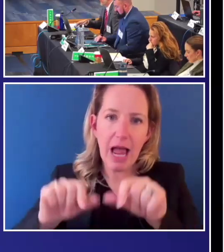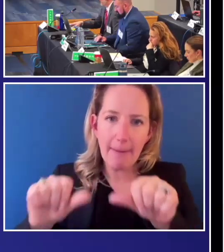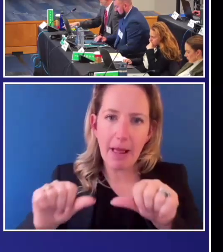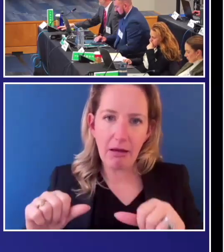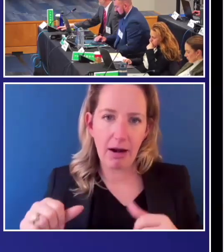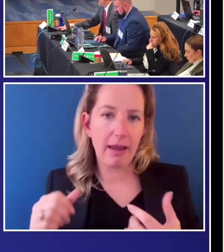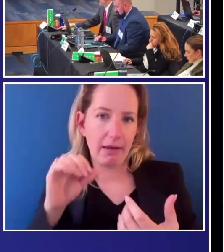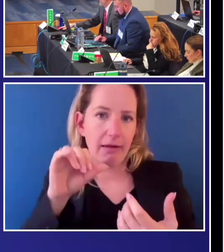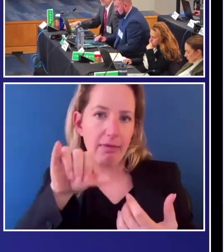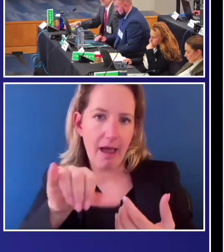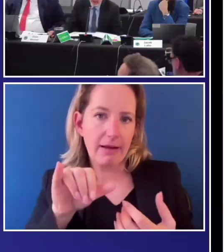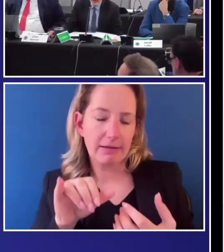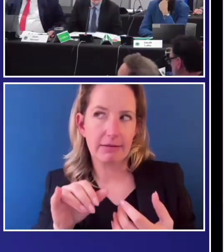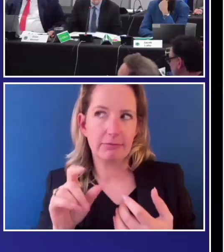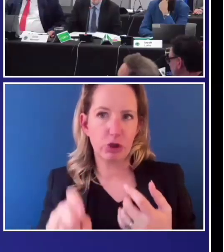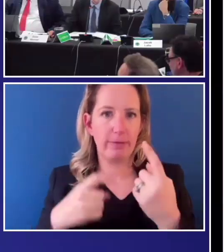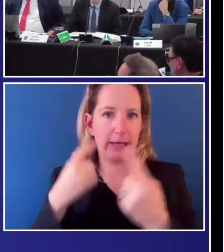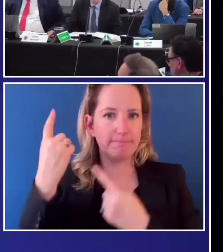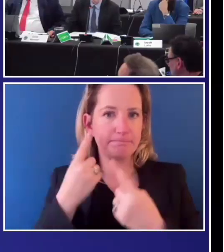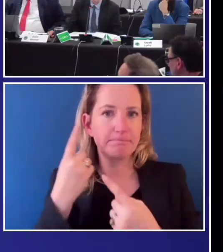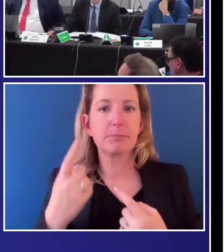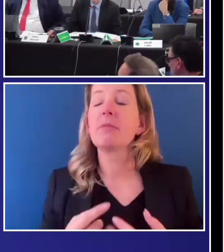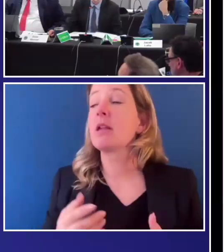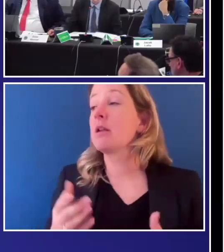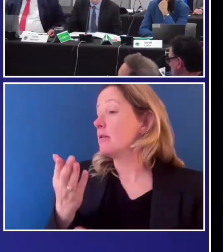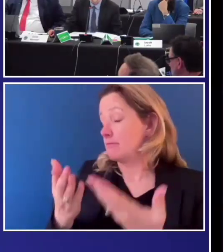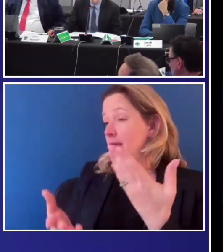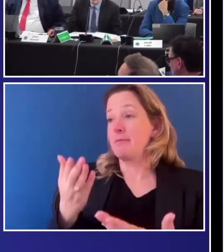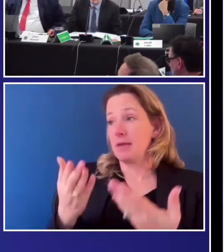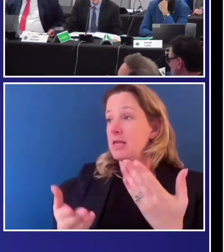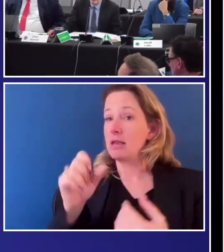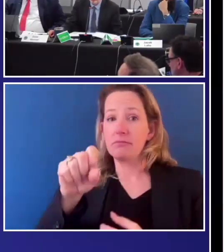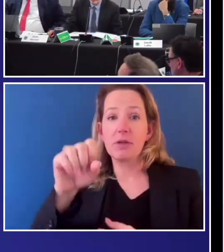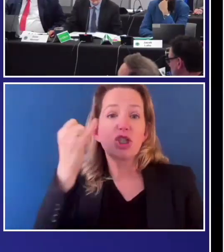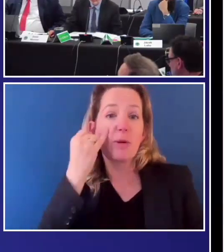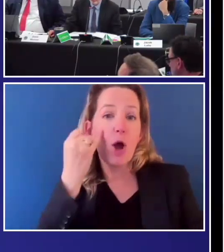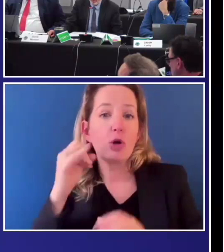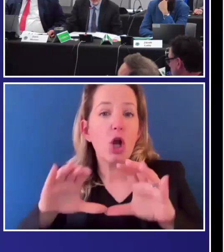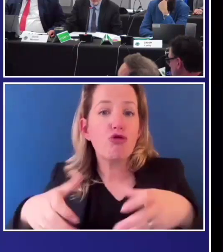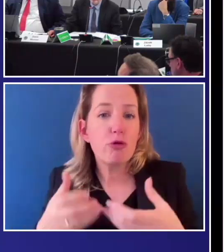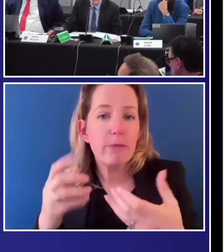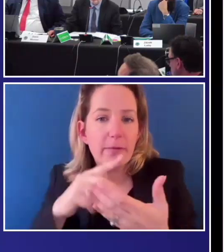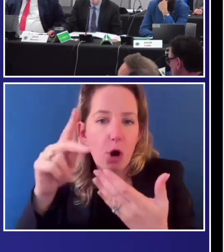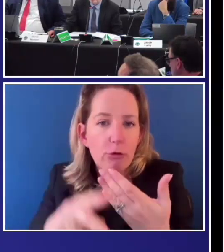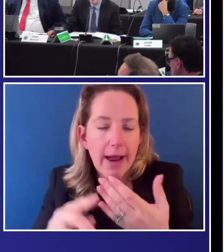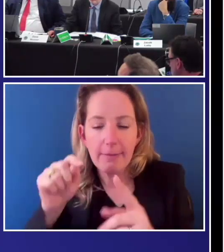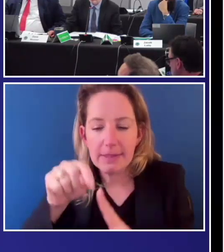And it may if we have a group of programs, for example, that only -- where we can only find the data at a